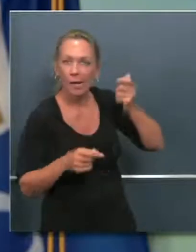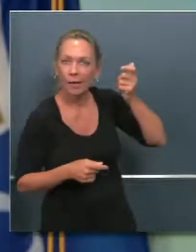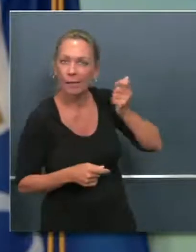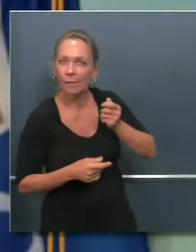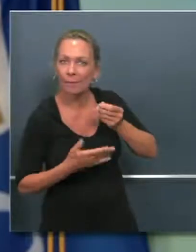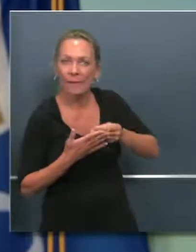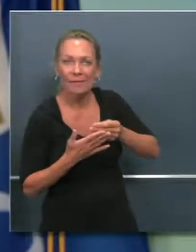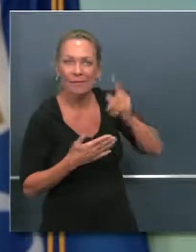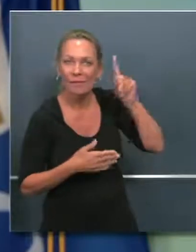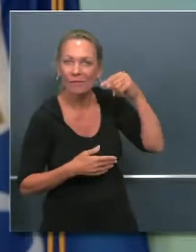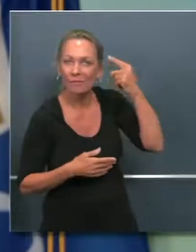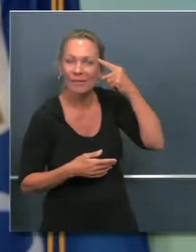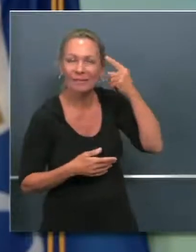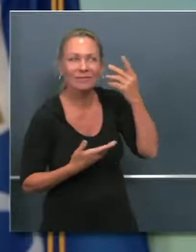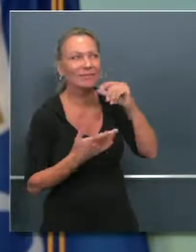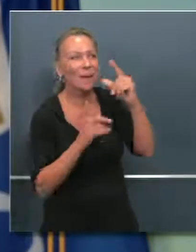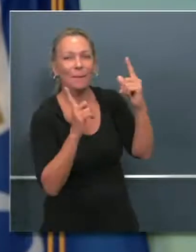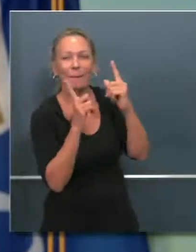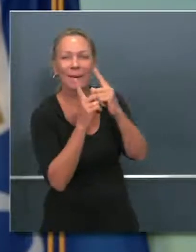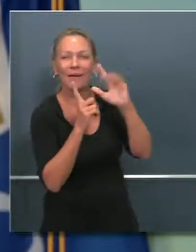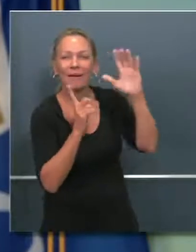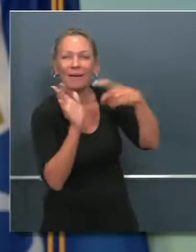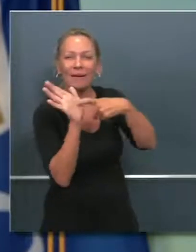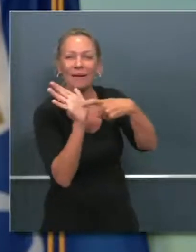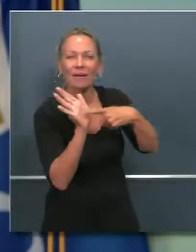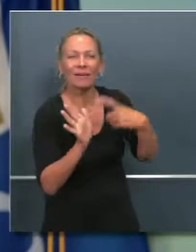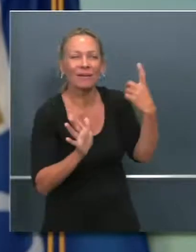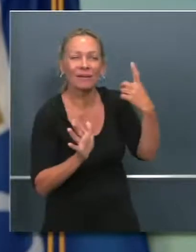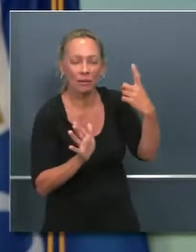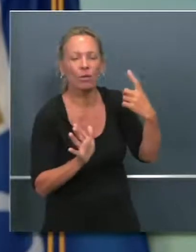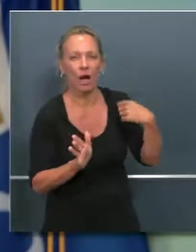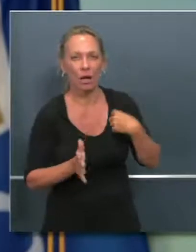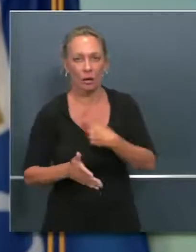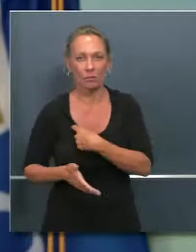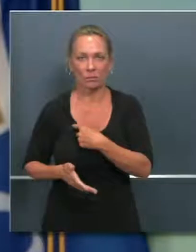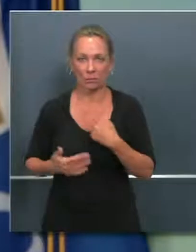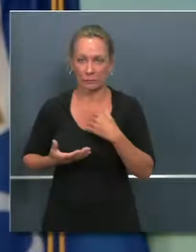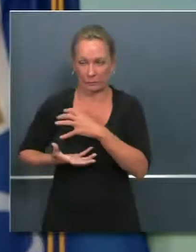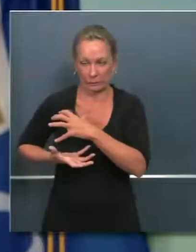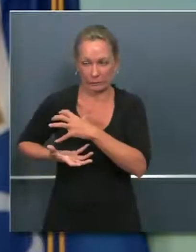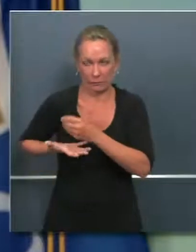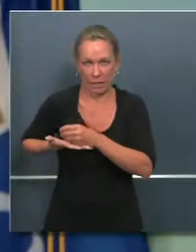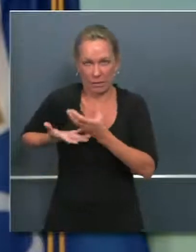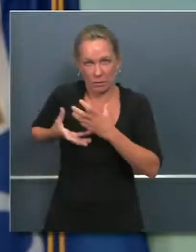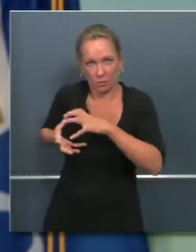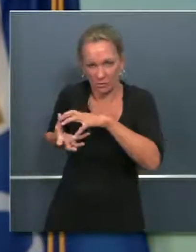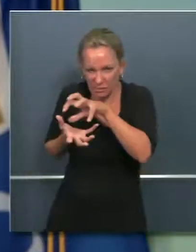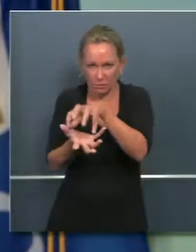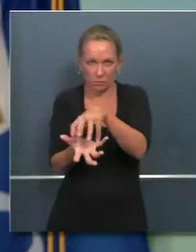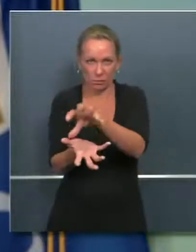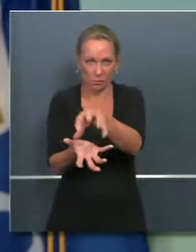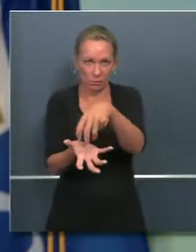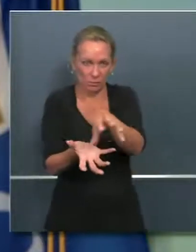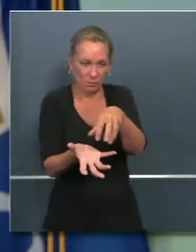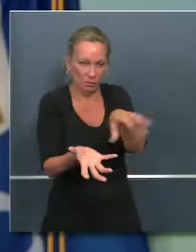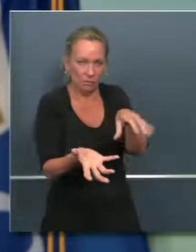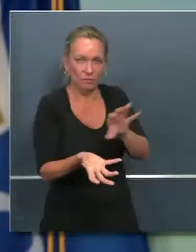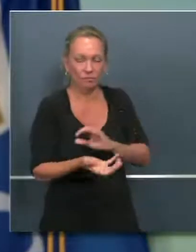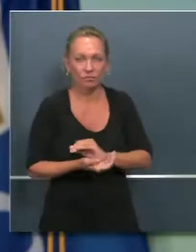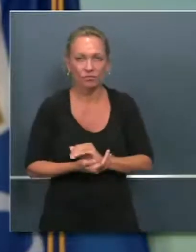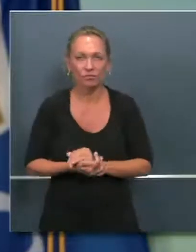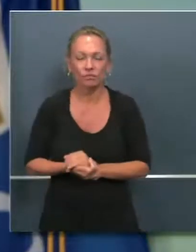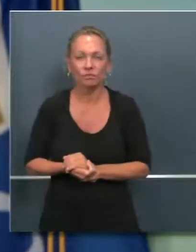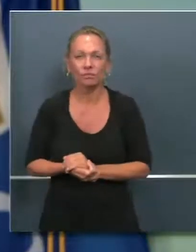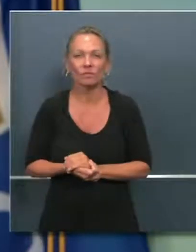governor why just closed bars you mentioned they were areas of concern through contact tracing